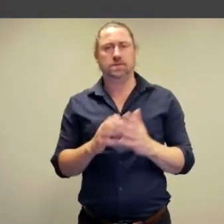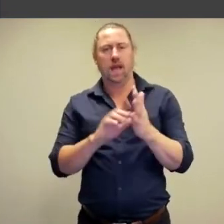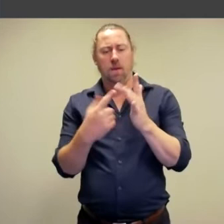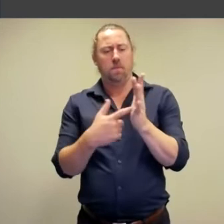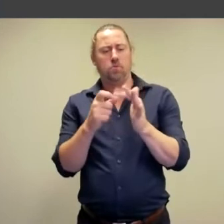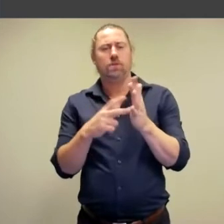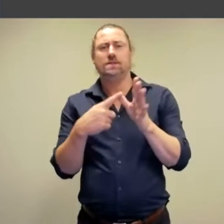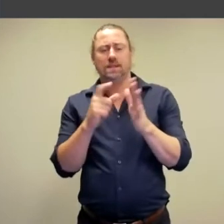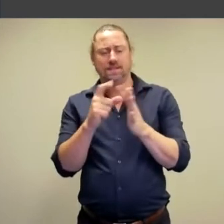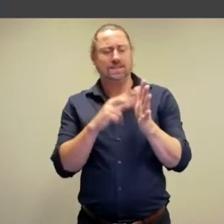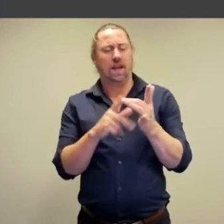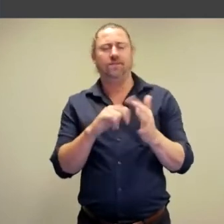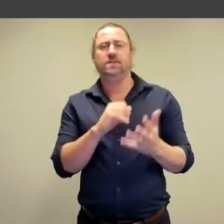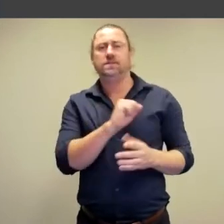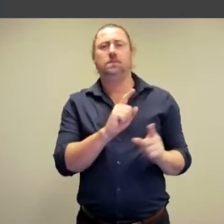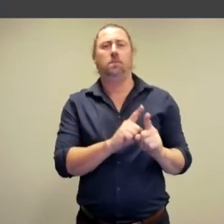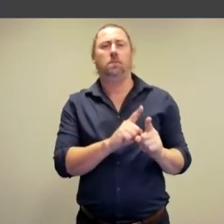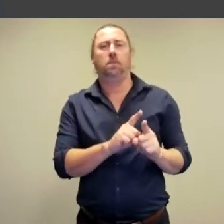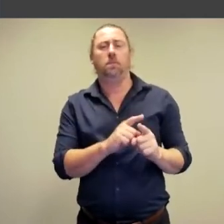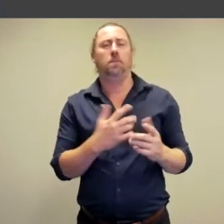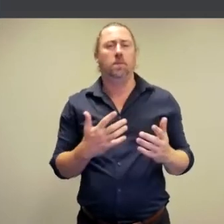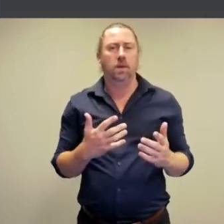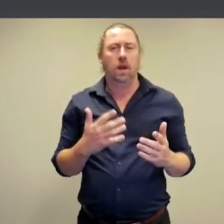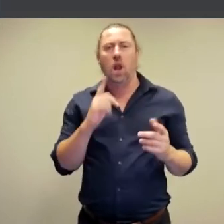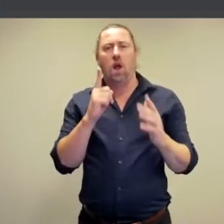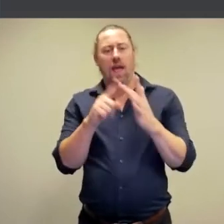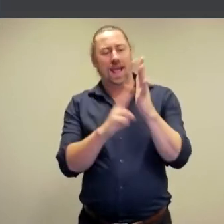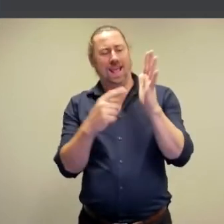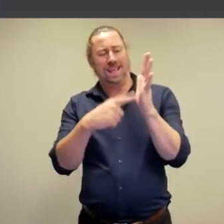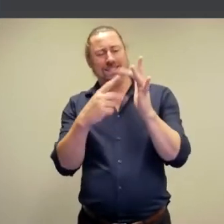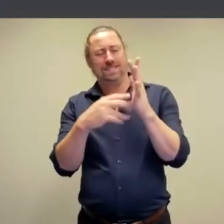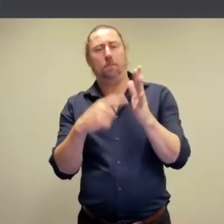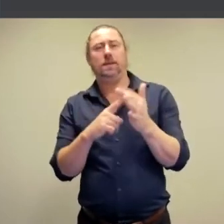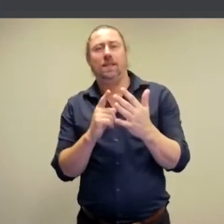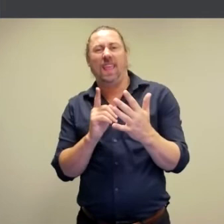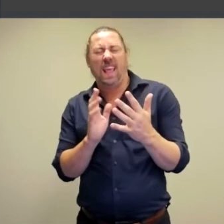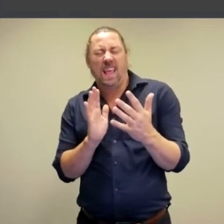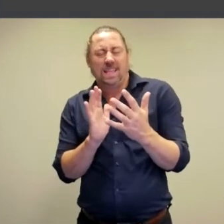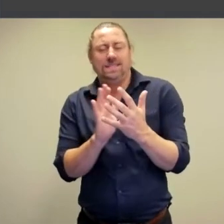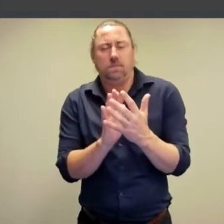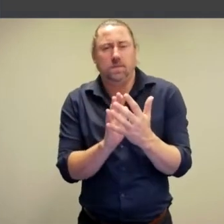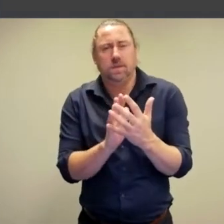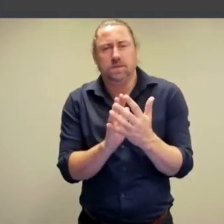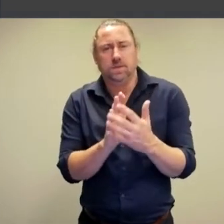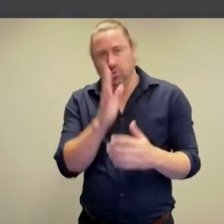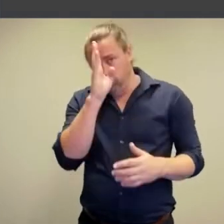where the potential for intimacy